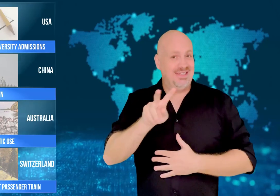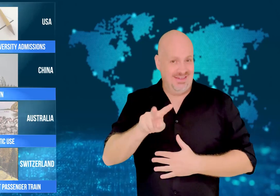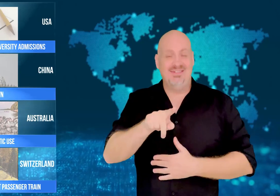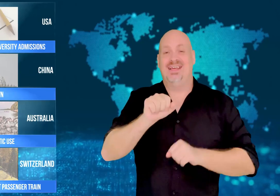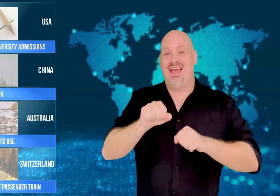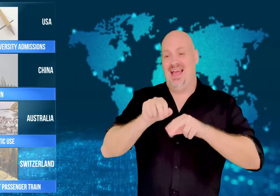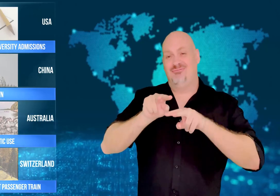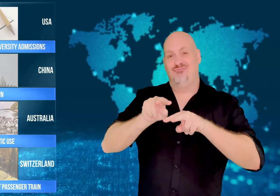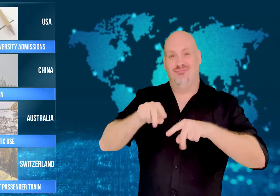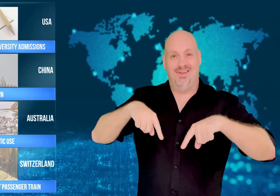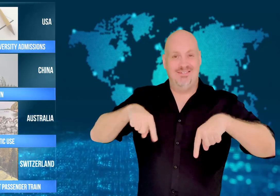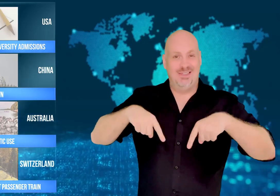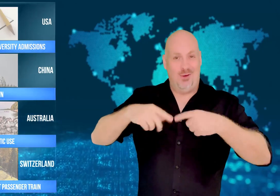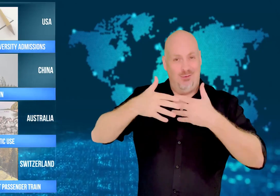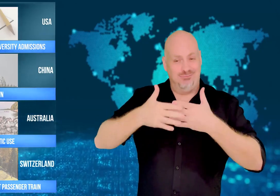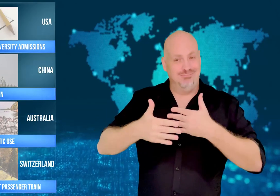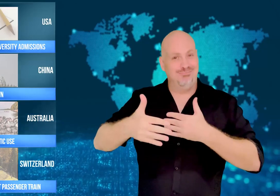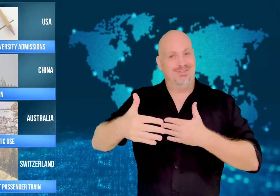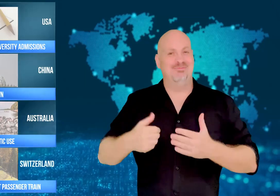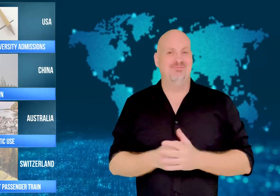to get new video updates!